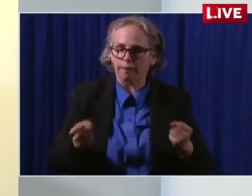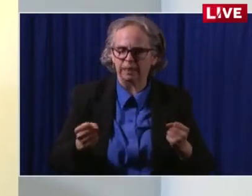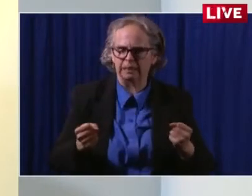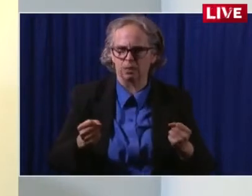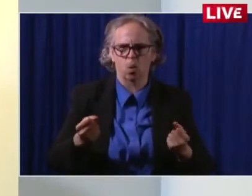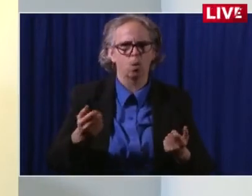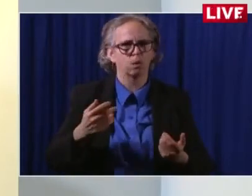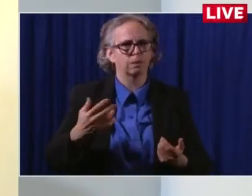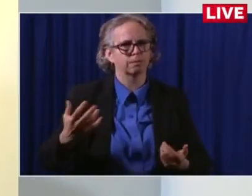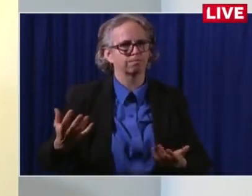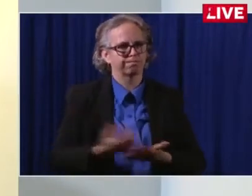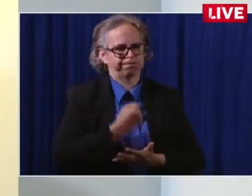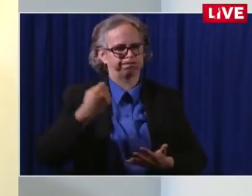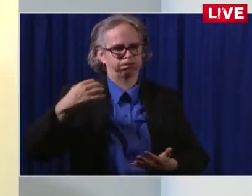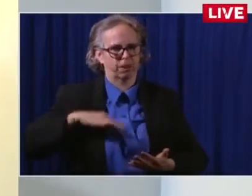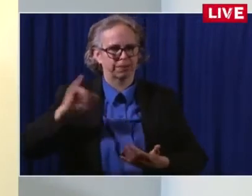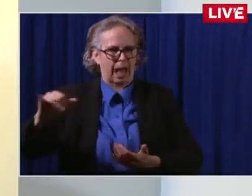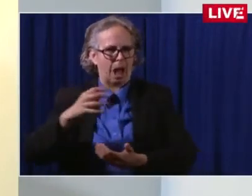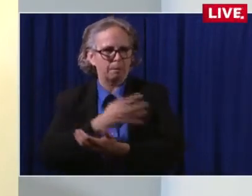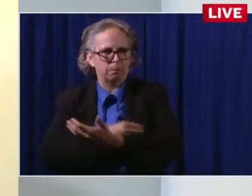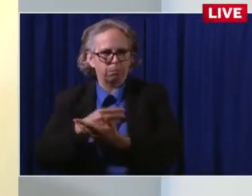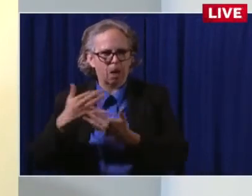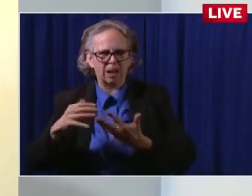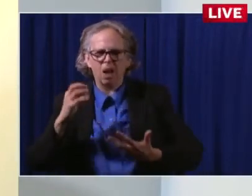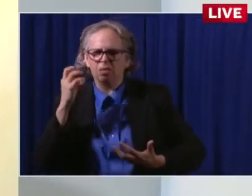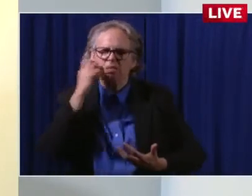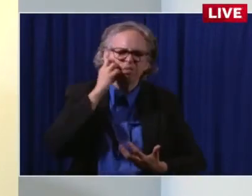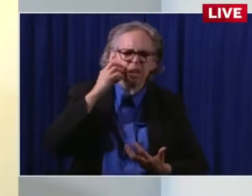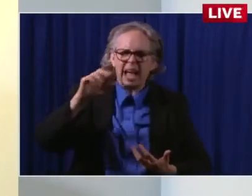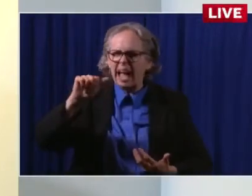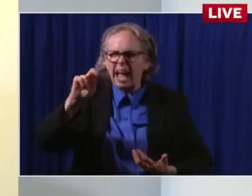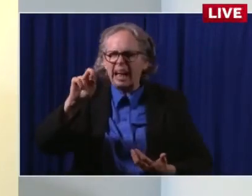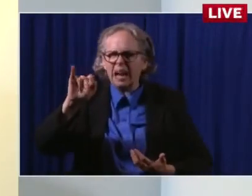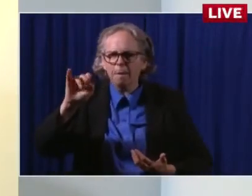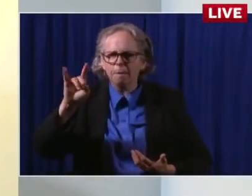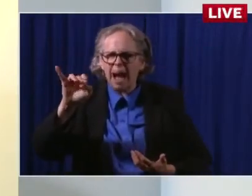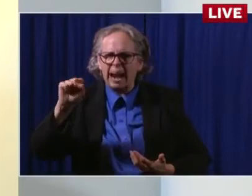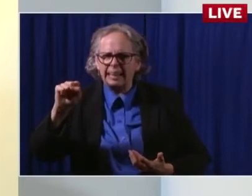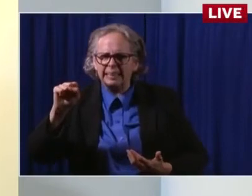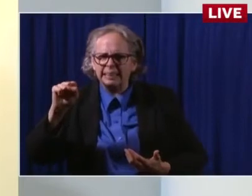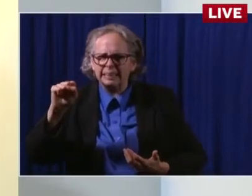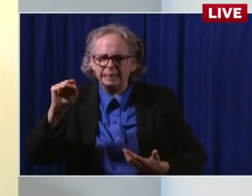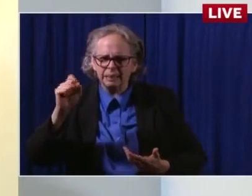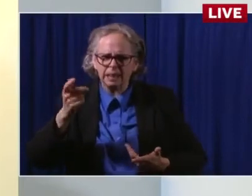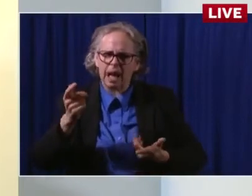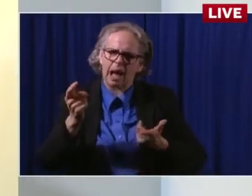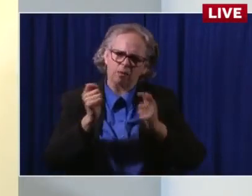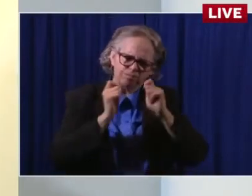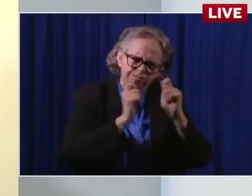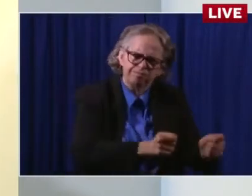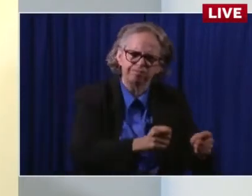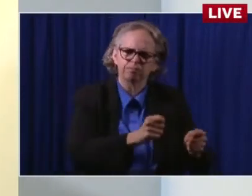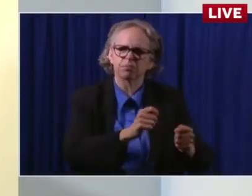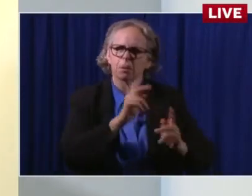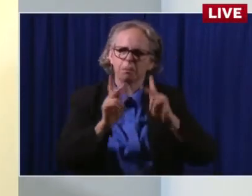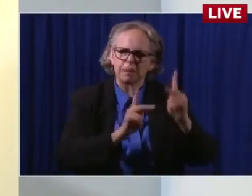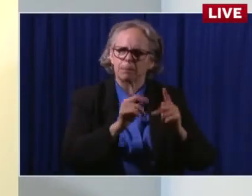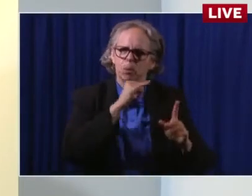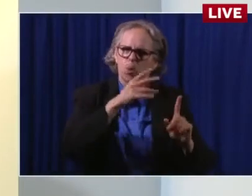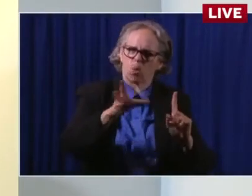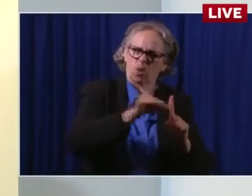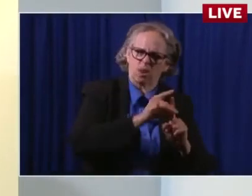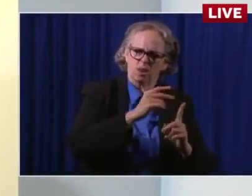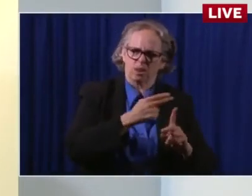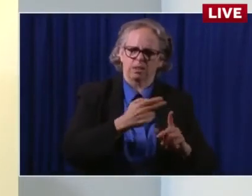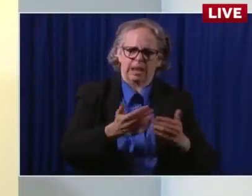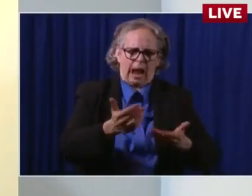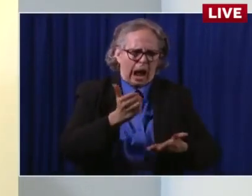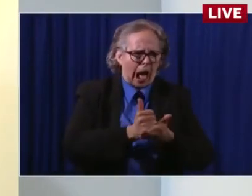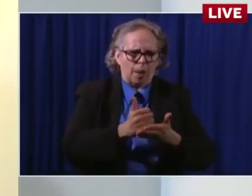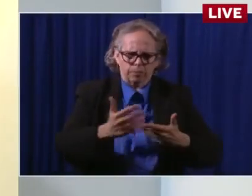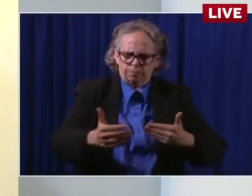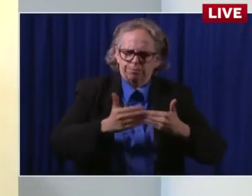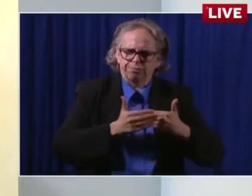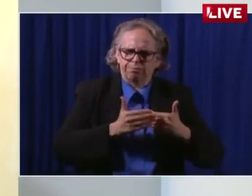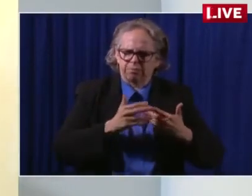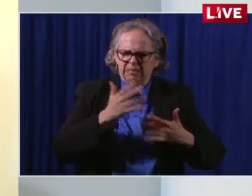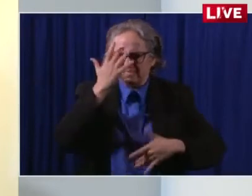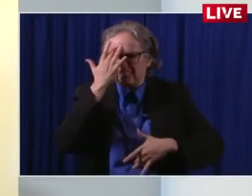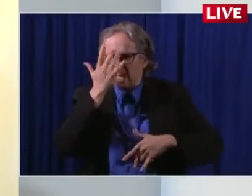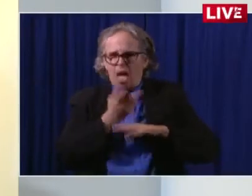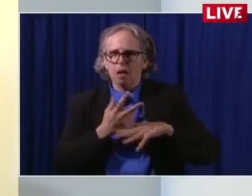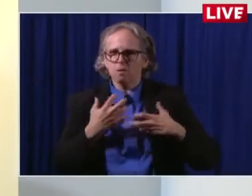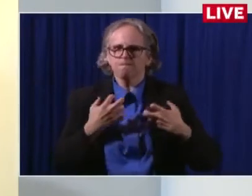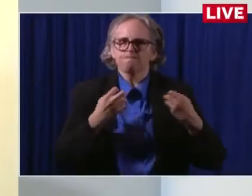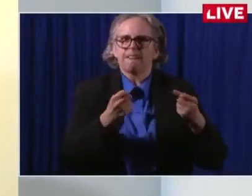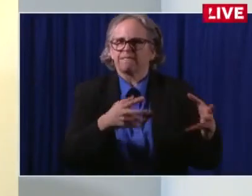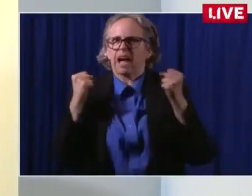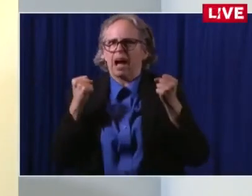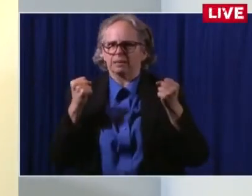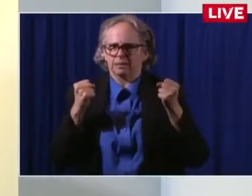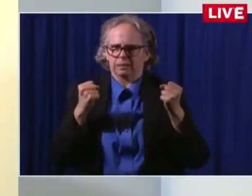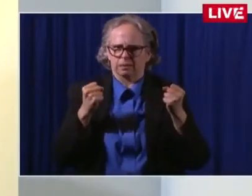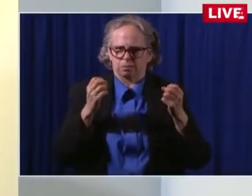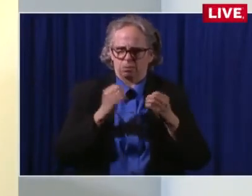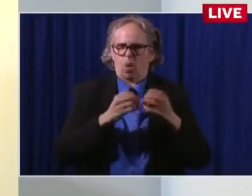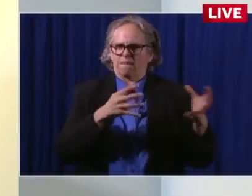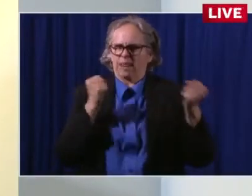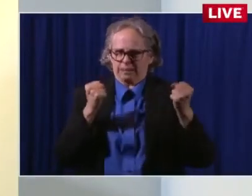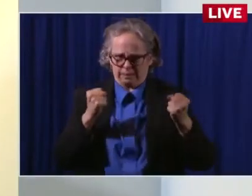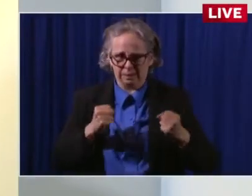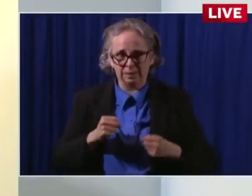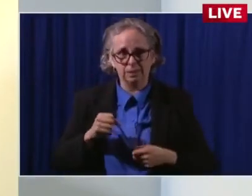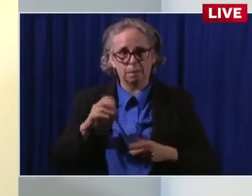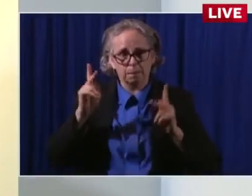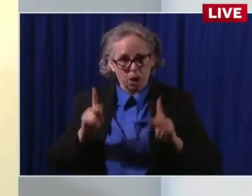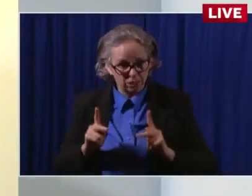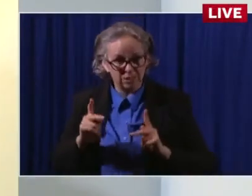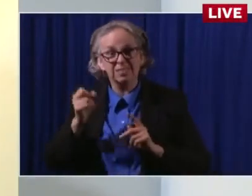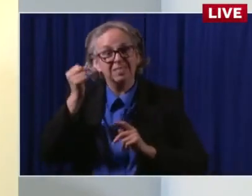CONVALESCENT PLASMA IS VERY HELPFUL, RICH IN ANTIBODIES THAT COULD BE USED TO ATTACK COVID-19 AS A TREATMENT FOR THE SEVERITY OF THE VIRUS AND FOR THE LENGTH OF DURATION.